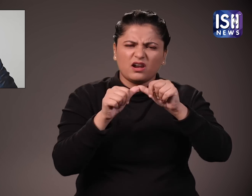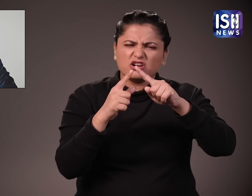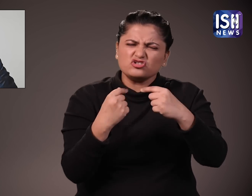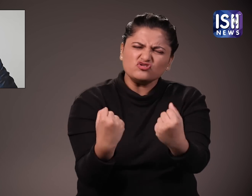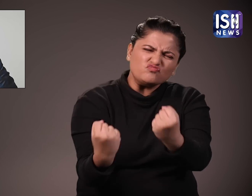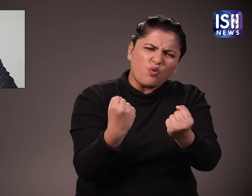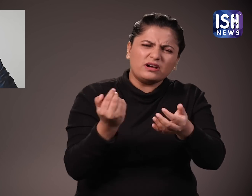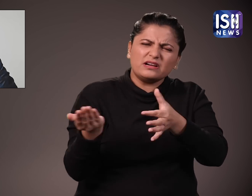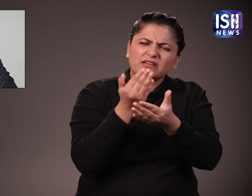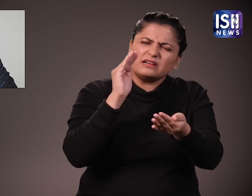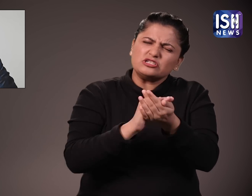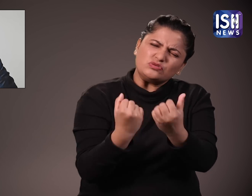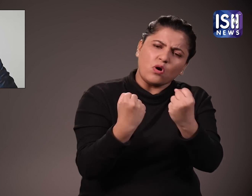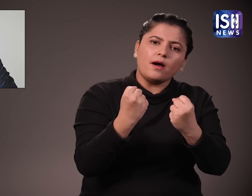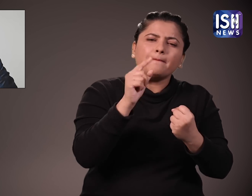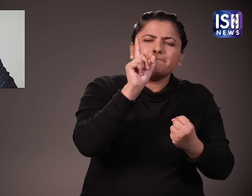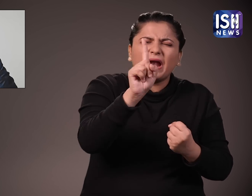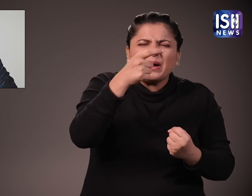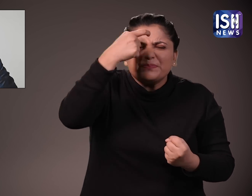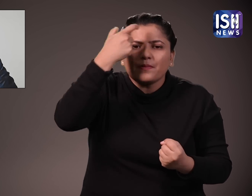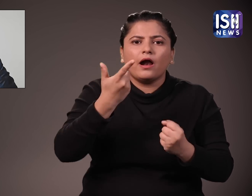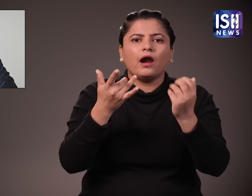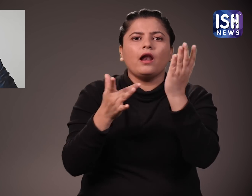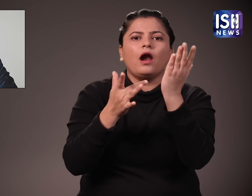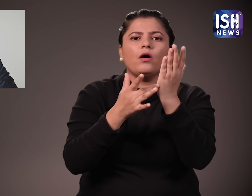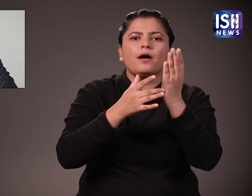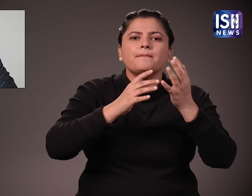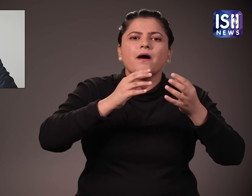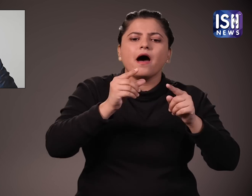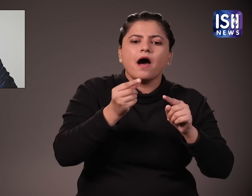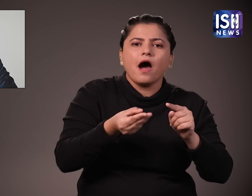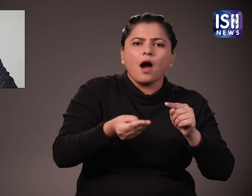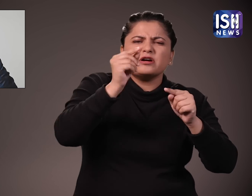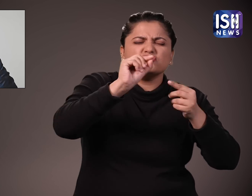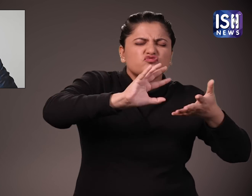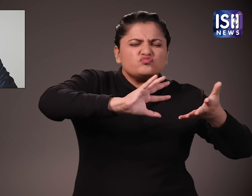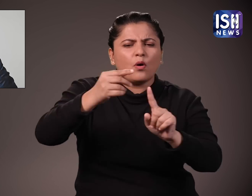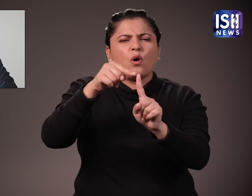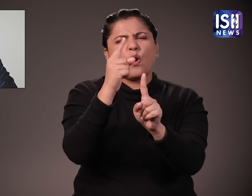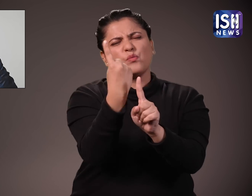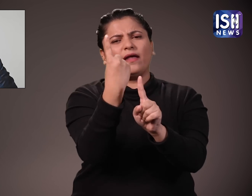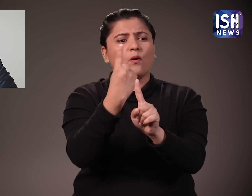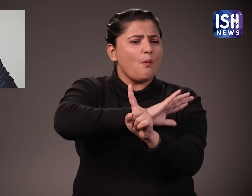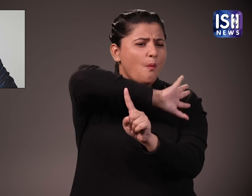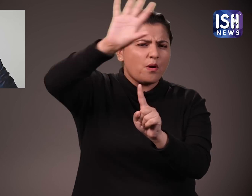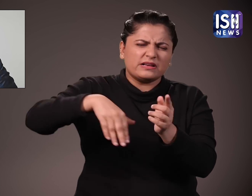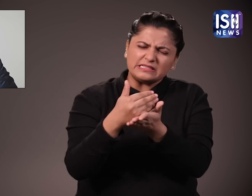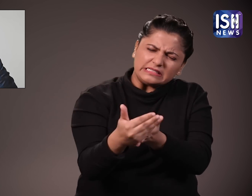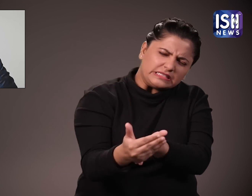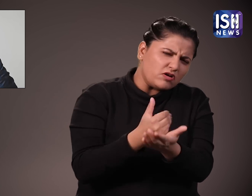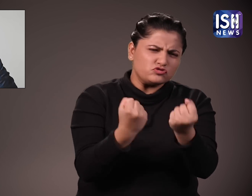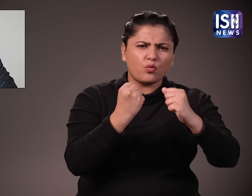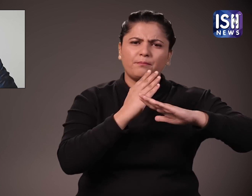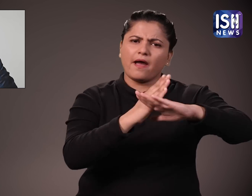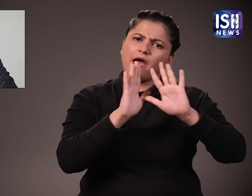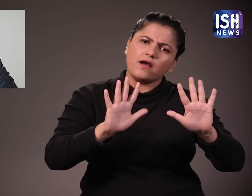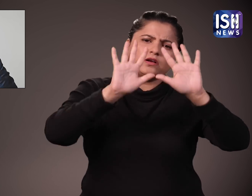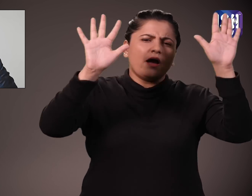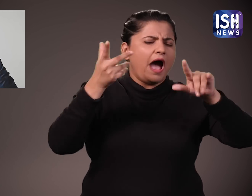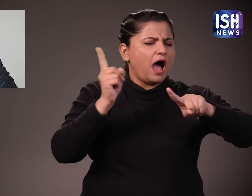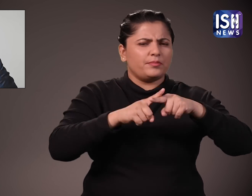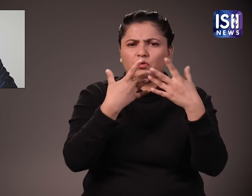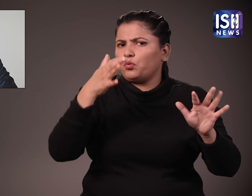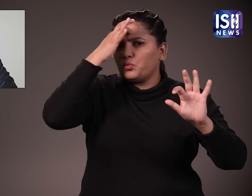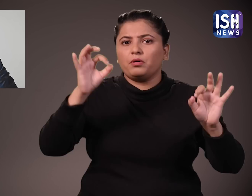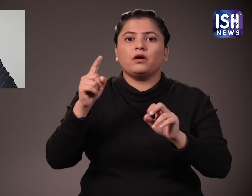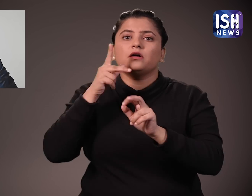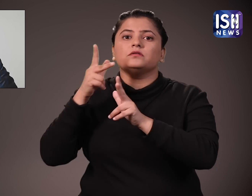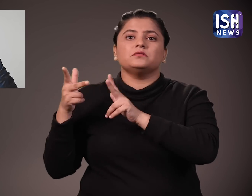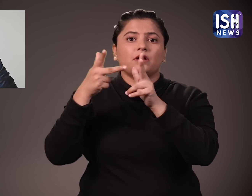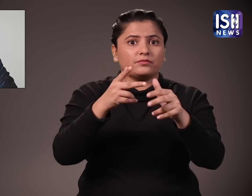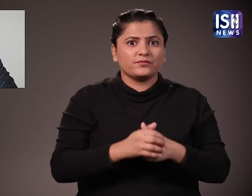He claimed that the data of all its customers was safe and that it was only a technical issue.